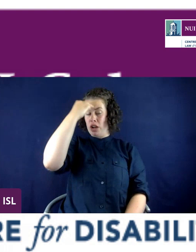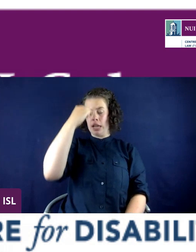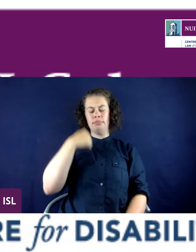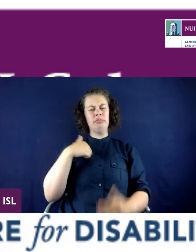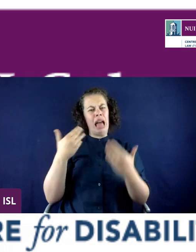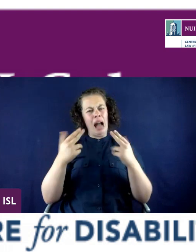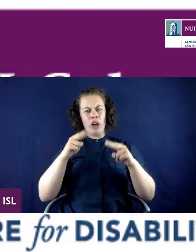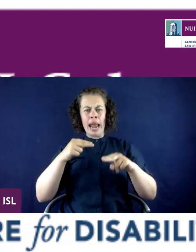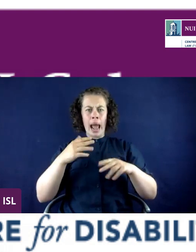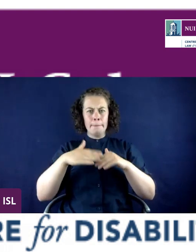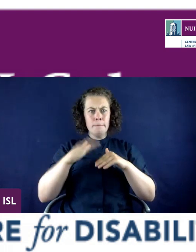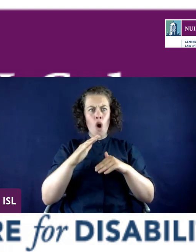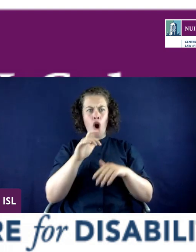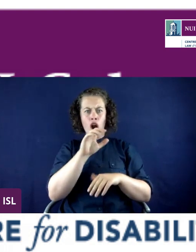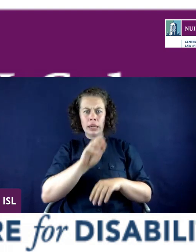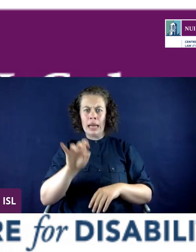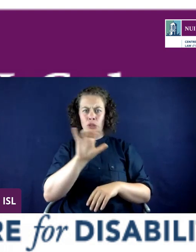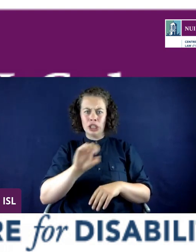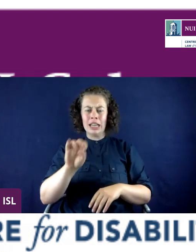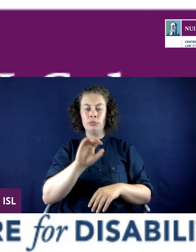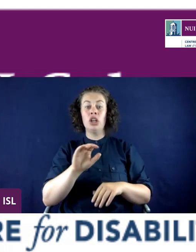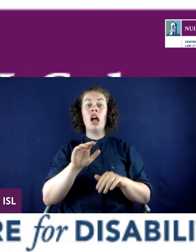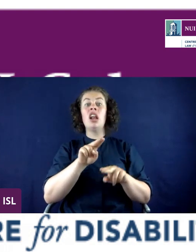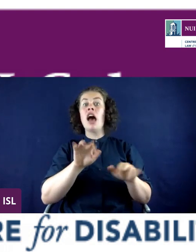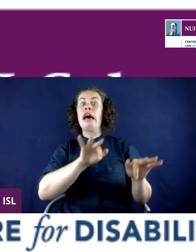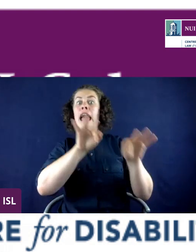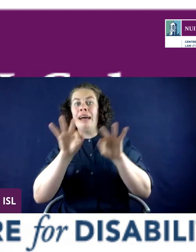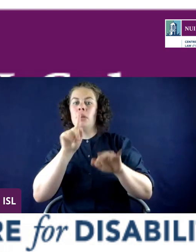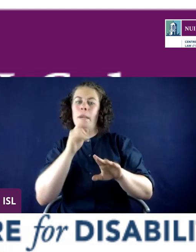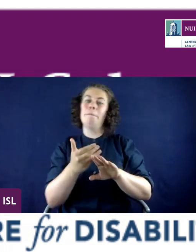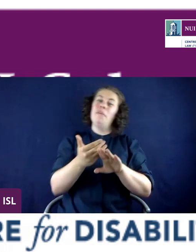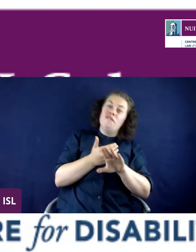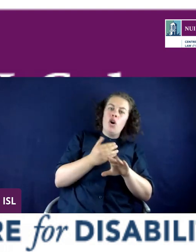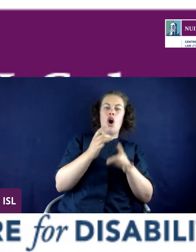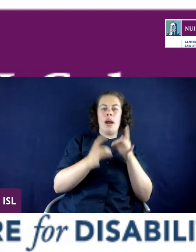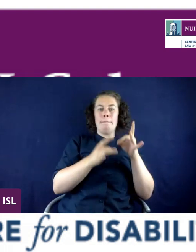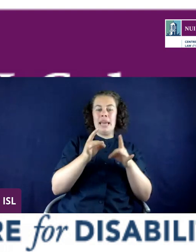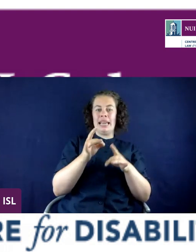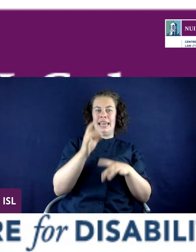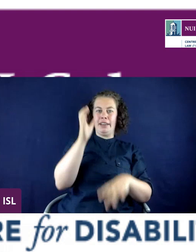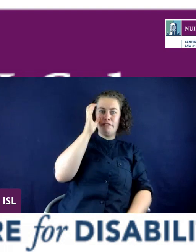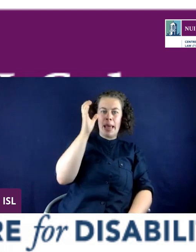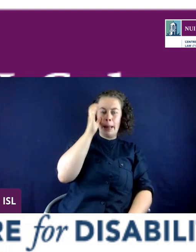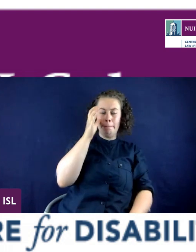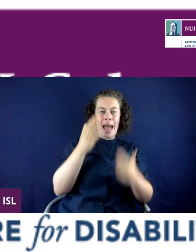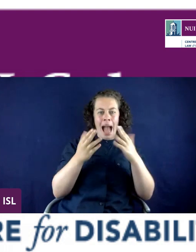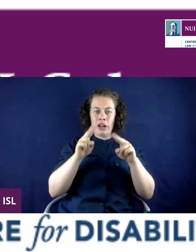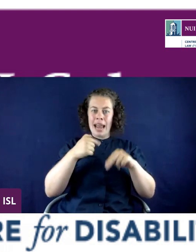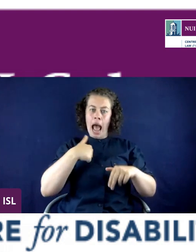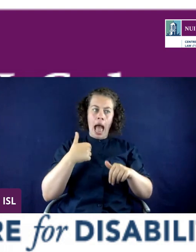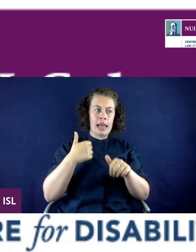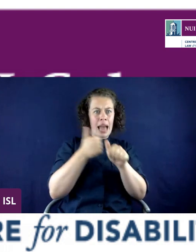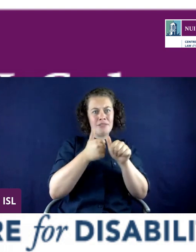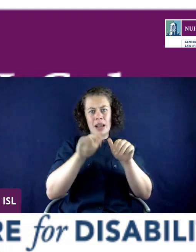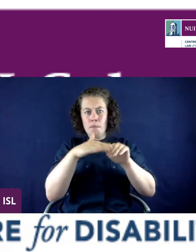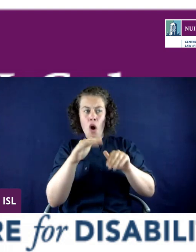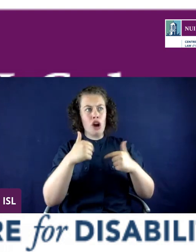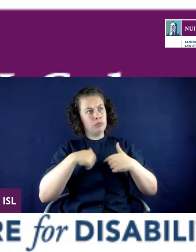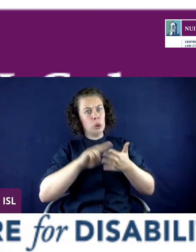how can I better advocate for captioning to be a preproduction focus on accessibility, instead of a postproduction afterthought?